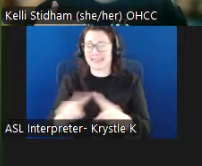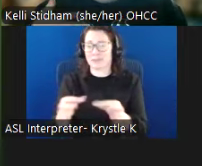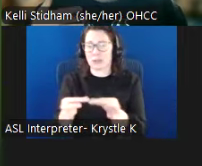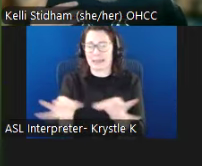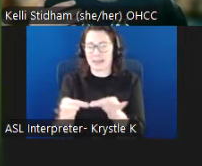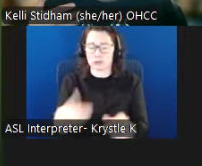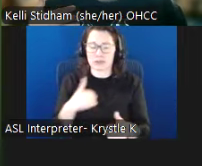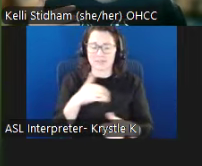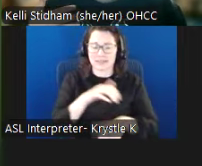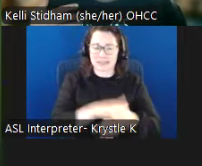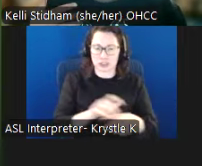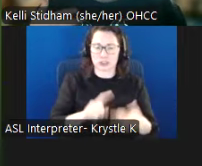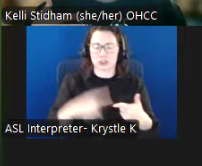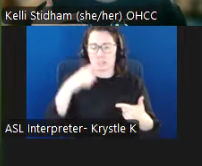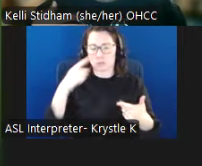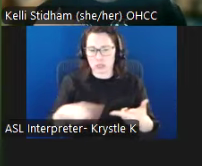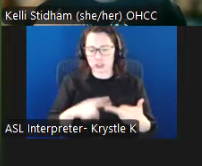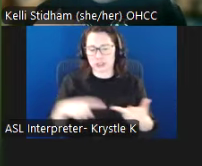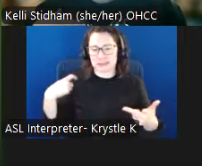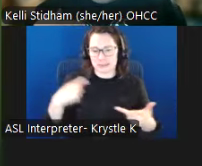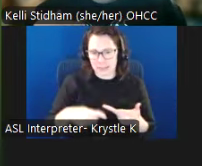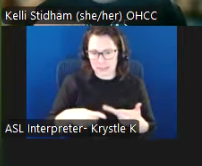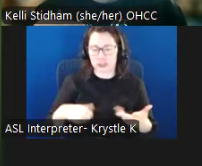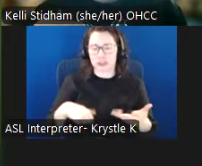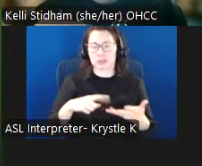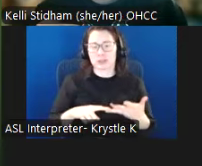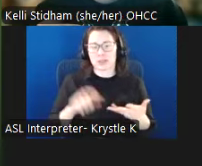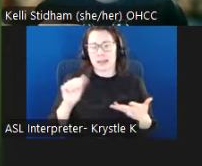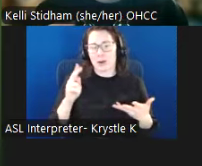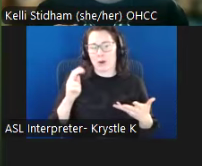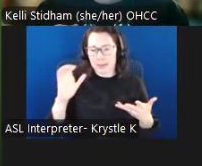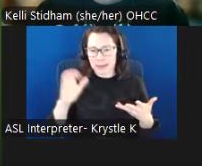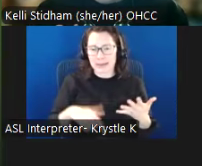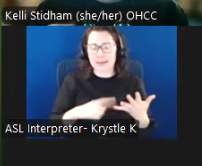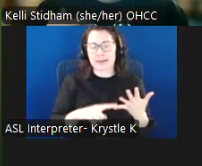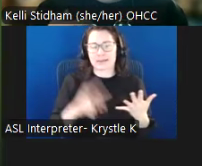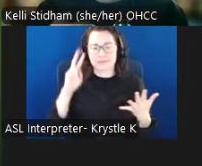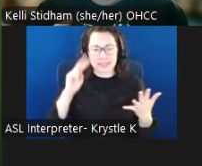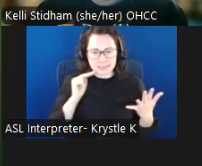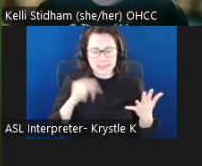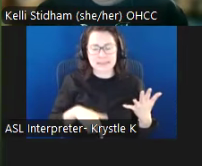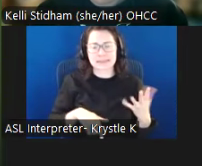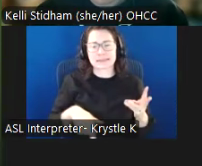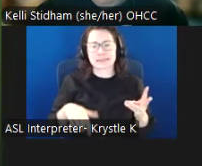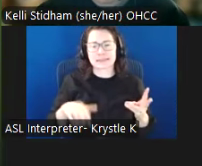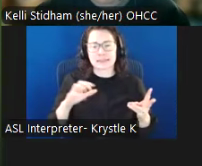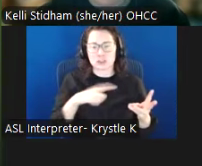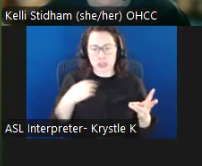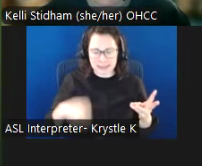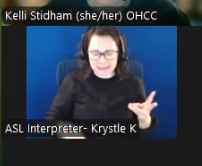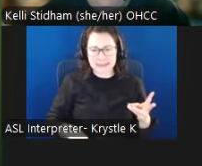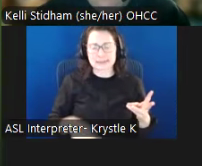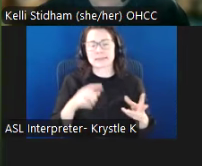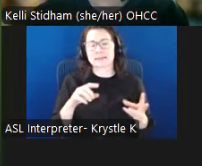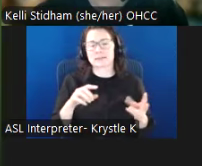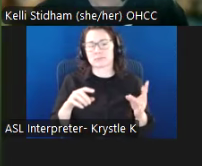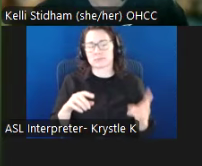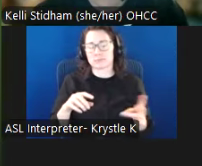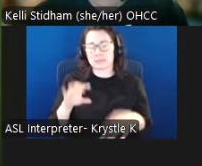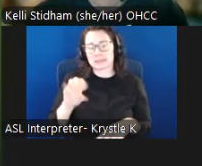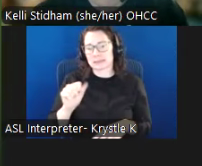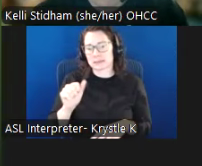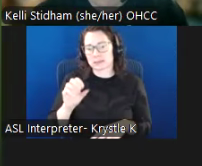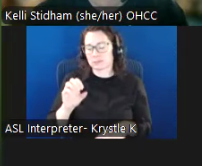English, Russian, Spanish, Arabic,